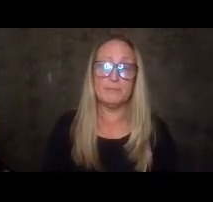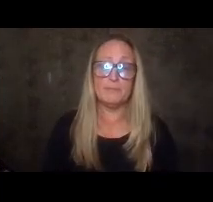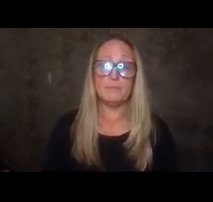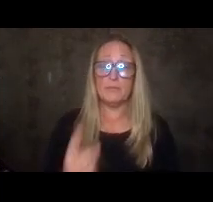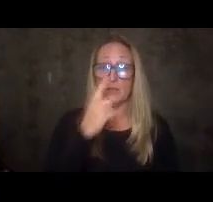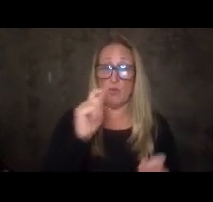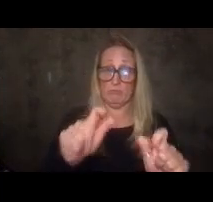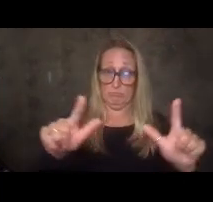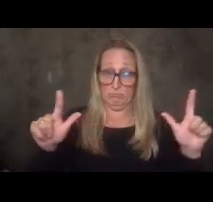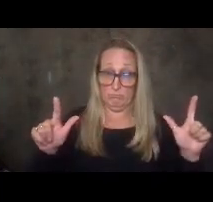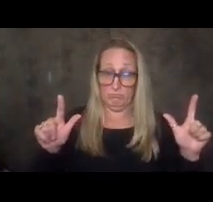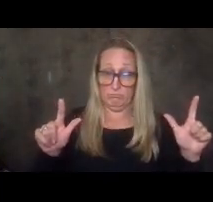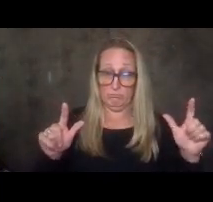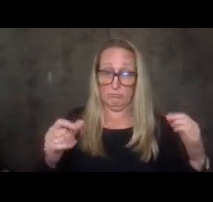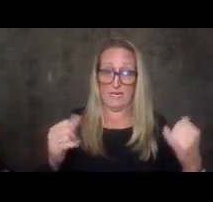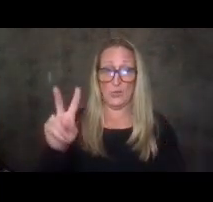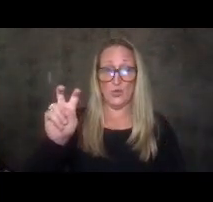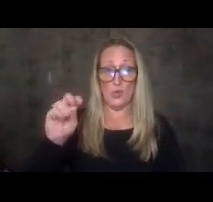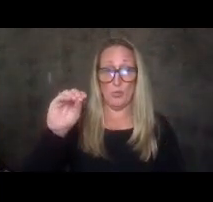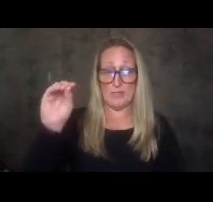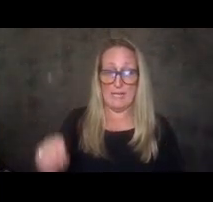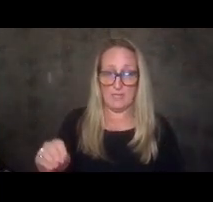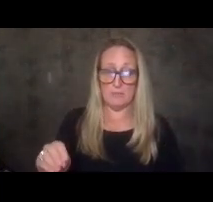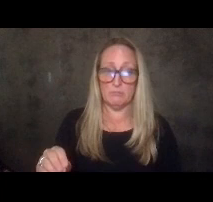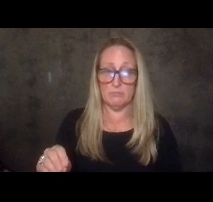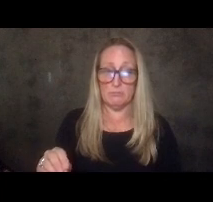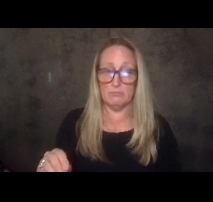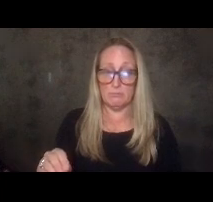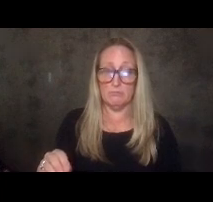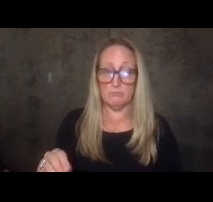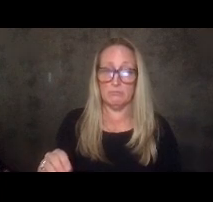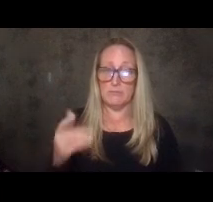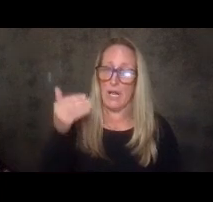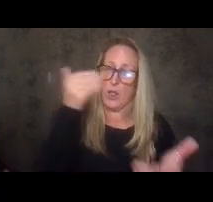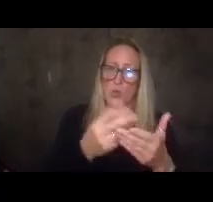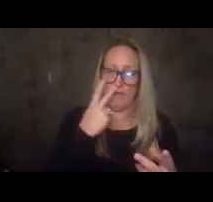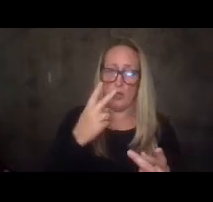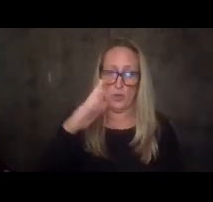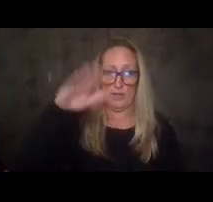bit. So now we're at two hundred percent. You can see how it has a much closer view up top. K.